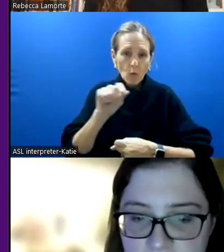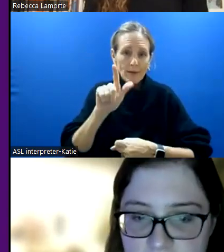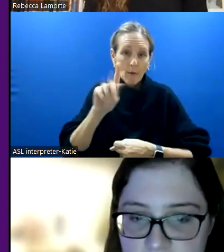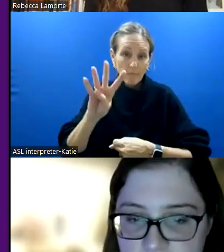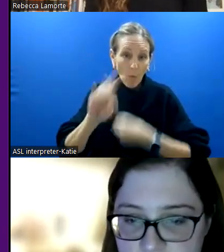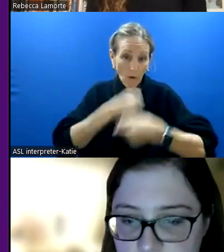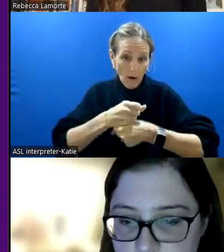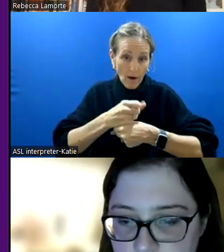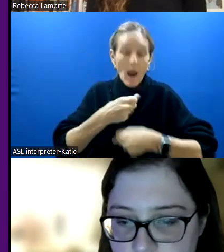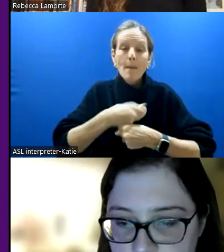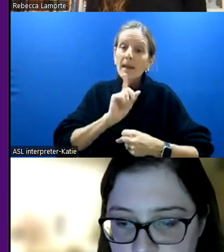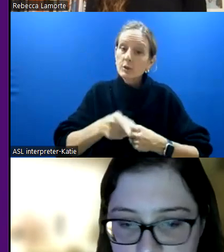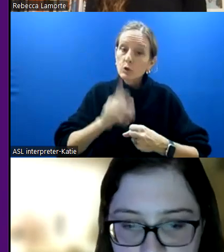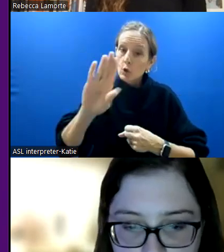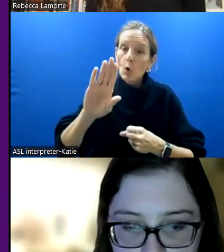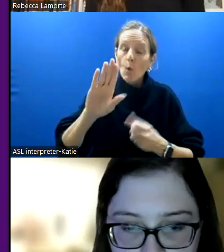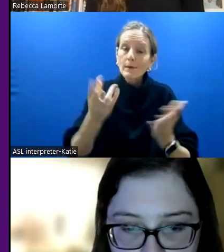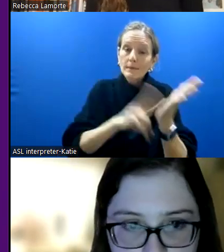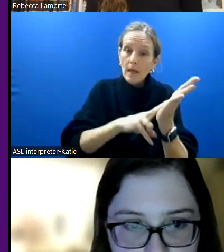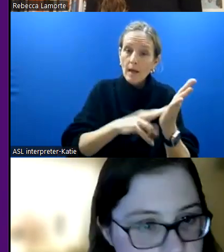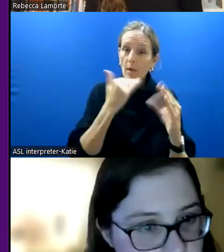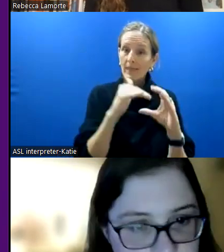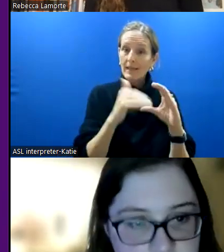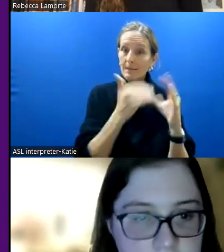and stay tuned for that. I will also drop that in the chat.